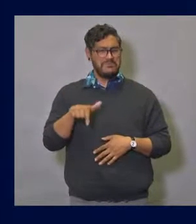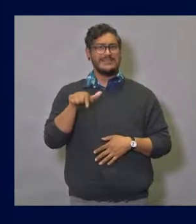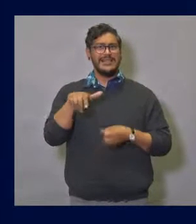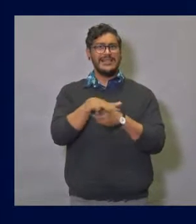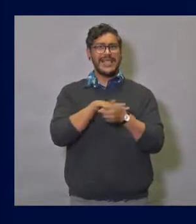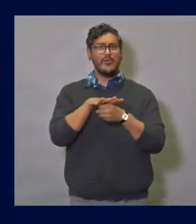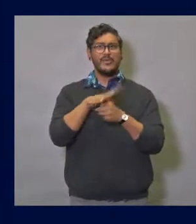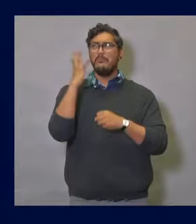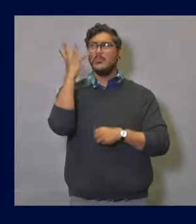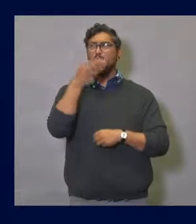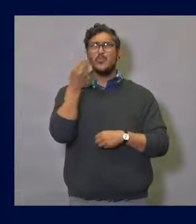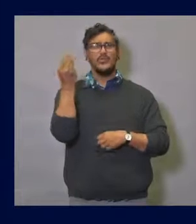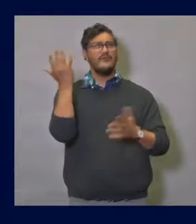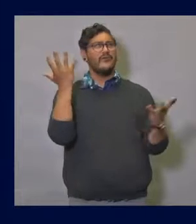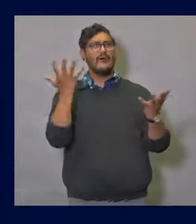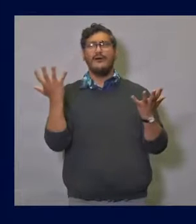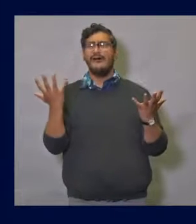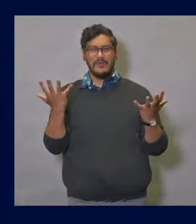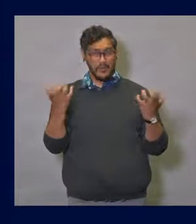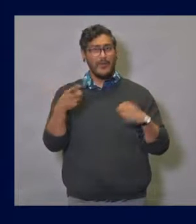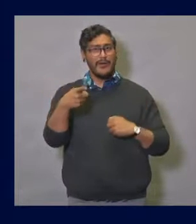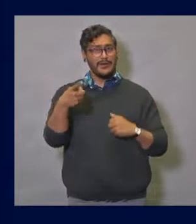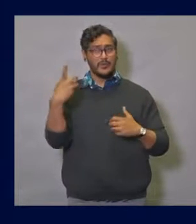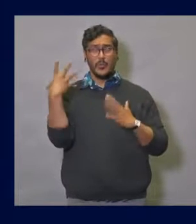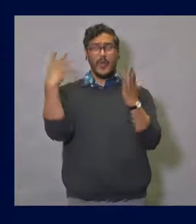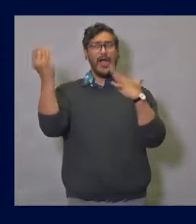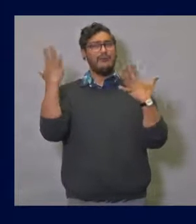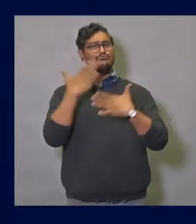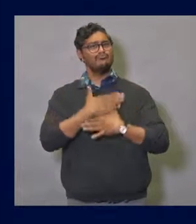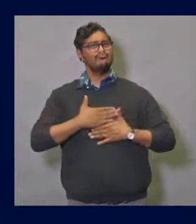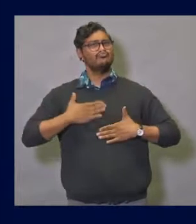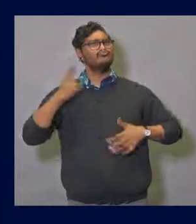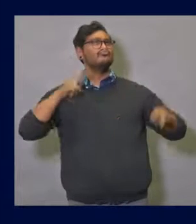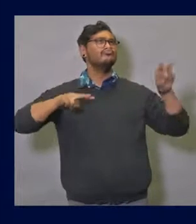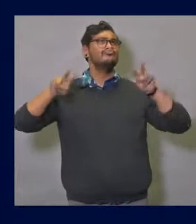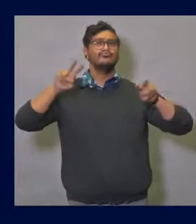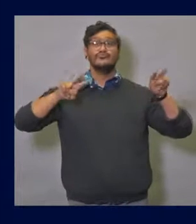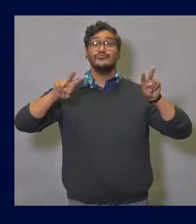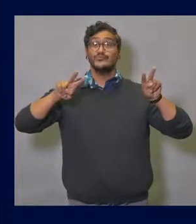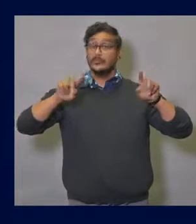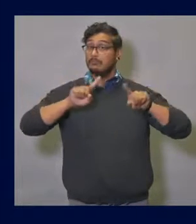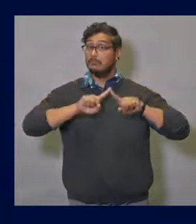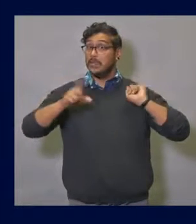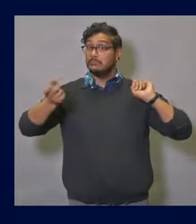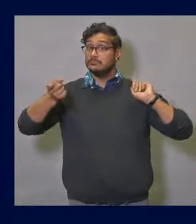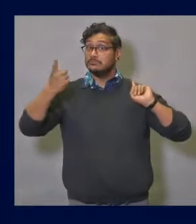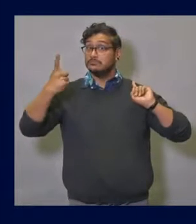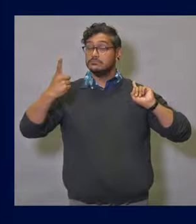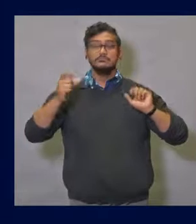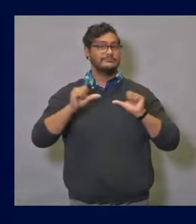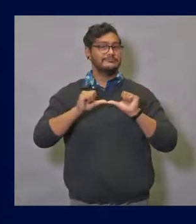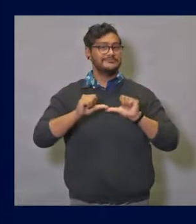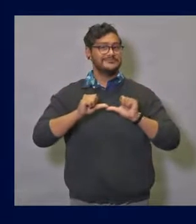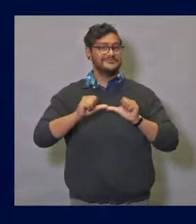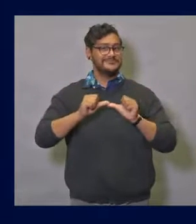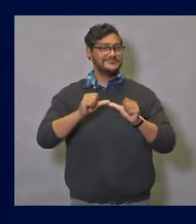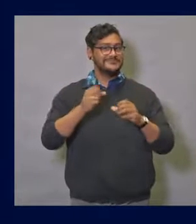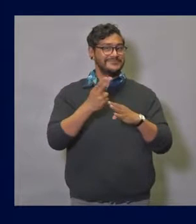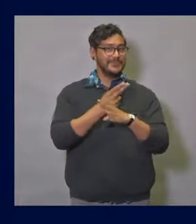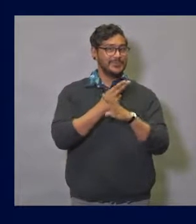PASADO, ESPERAMOS DISFRUTAR DE